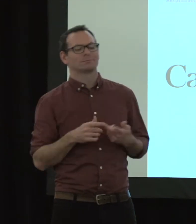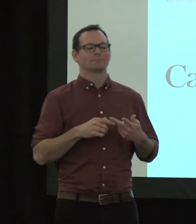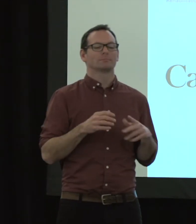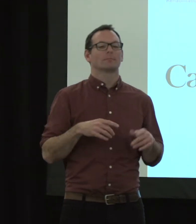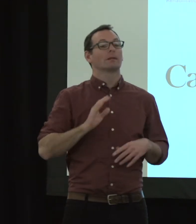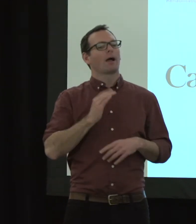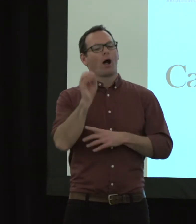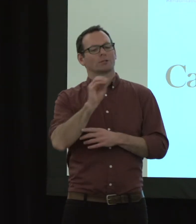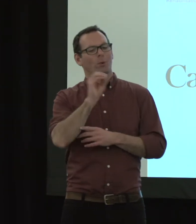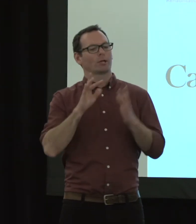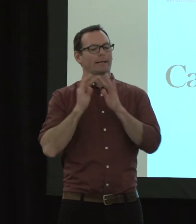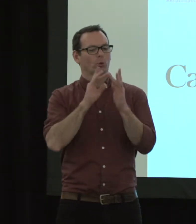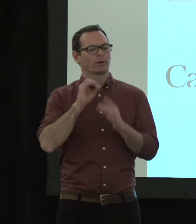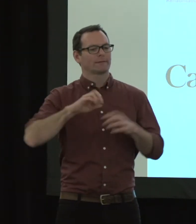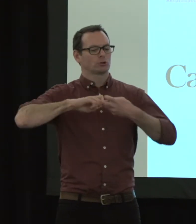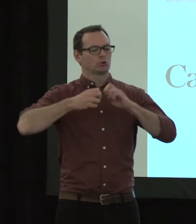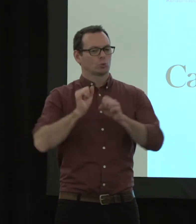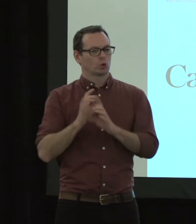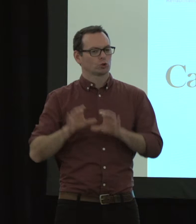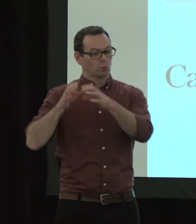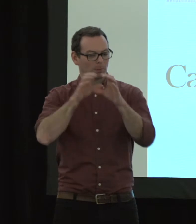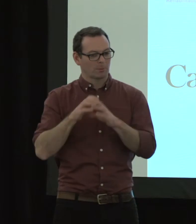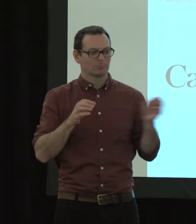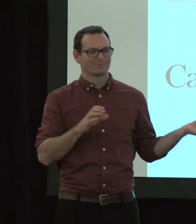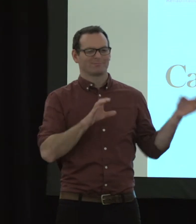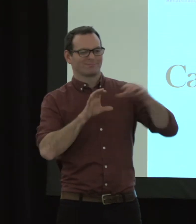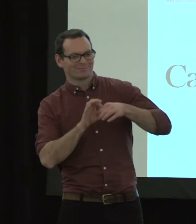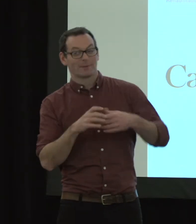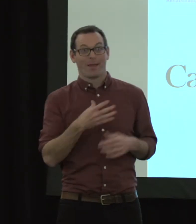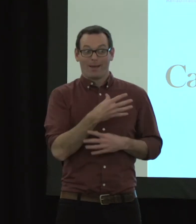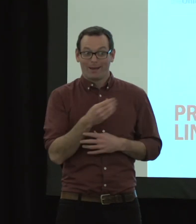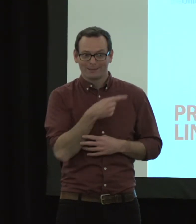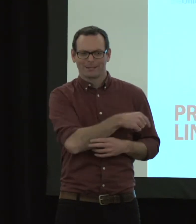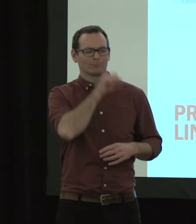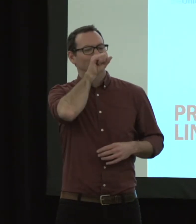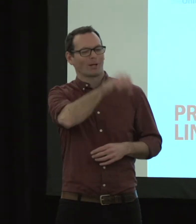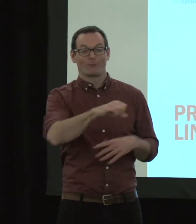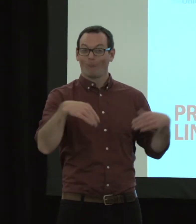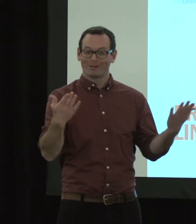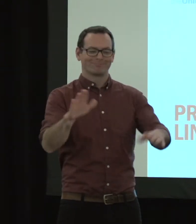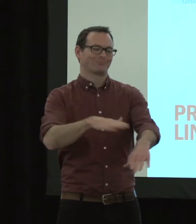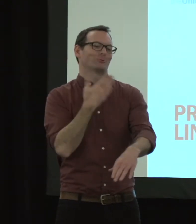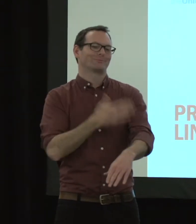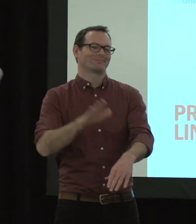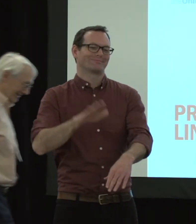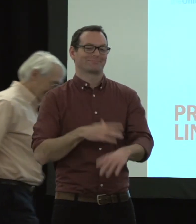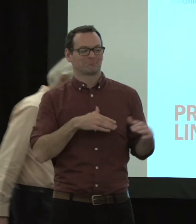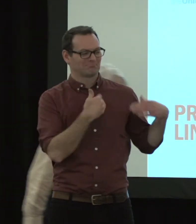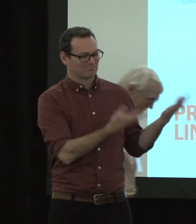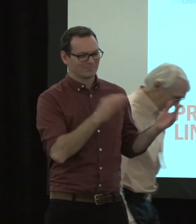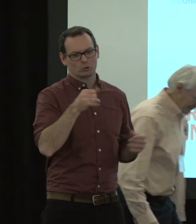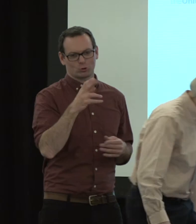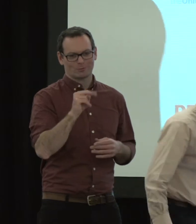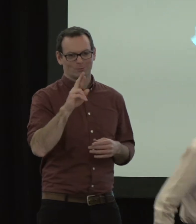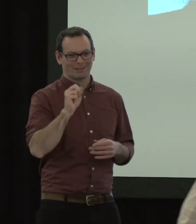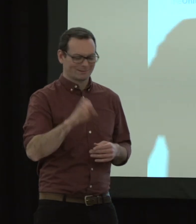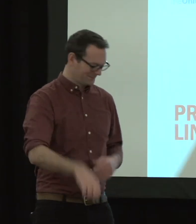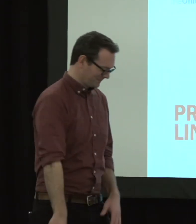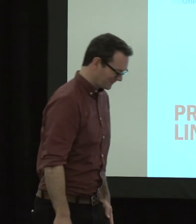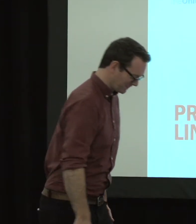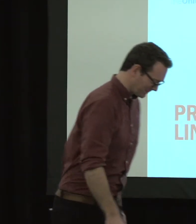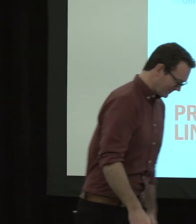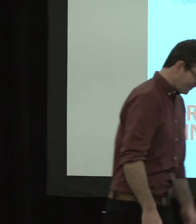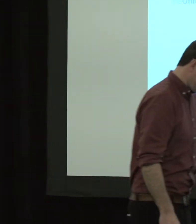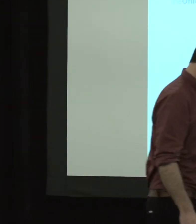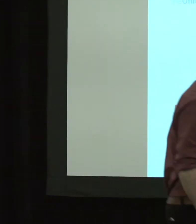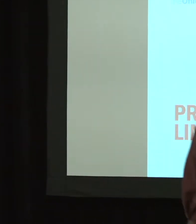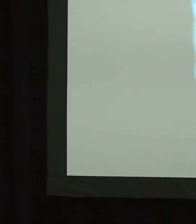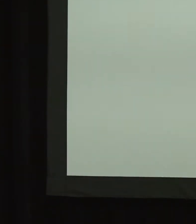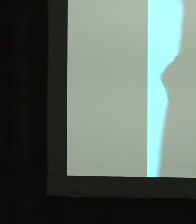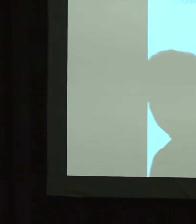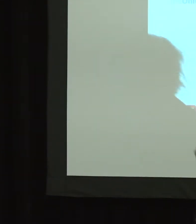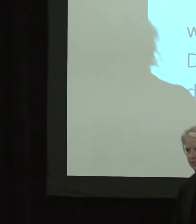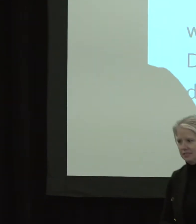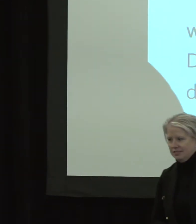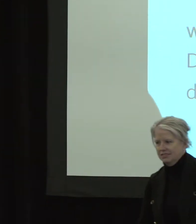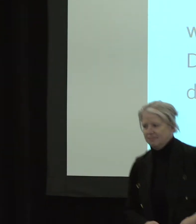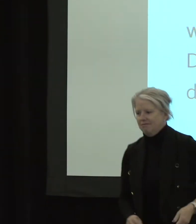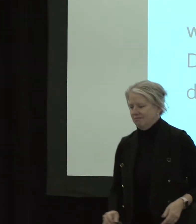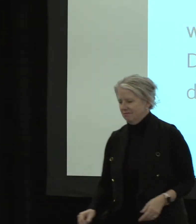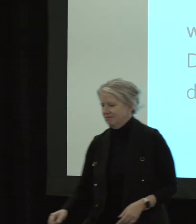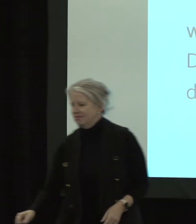Injured Workers Groups, and he loves music. So, John Rae. [John] Thank you, Steve. It's a pleasure to follow